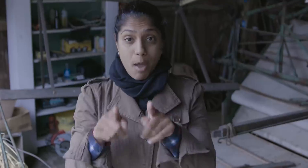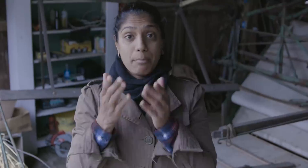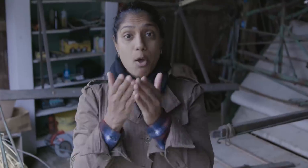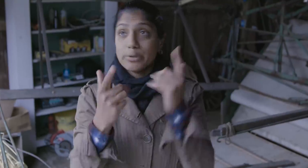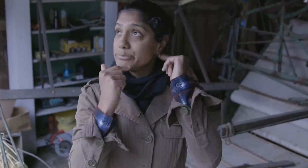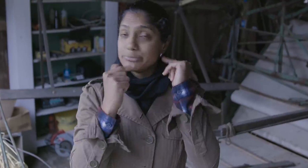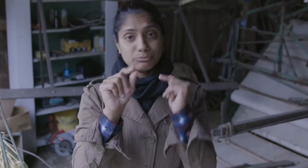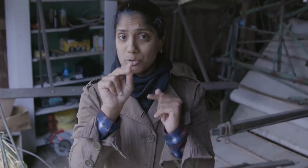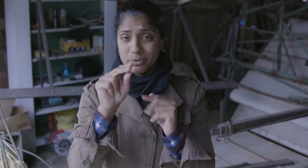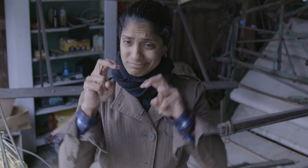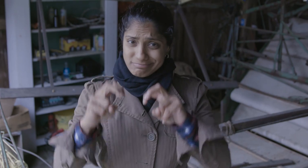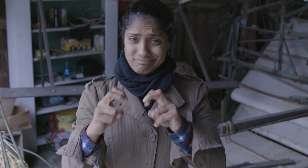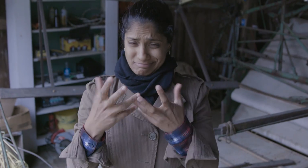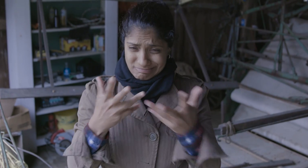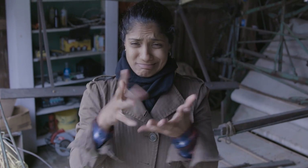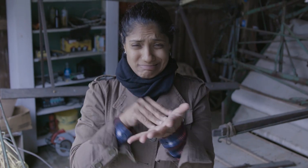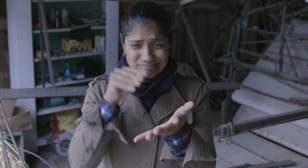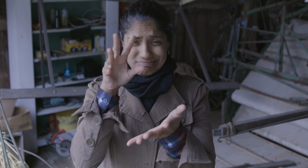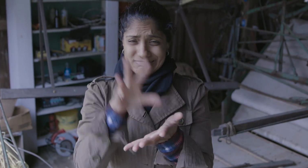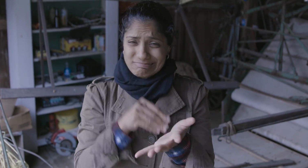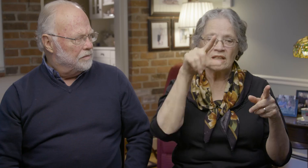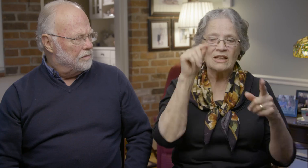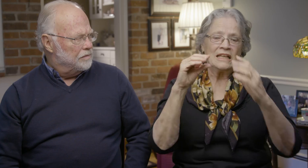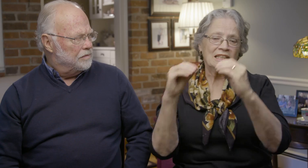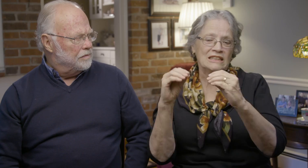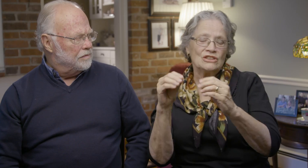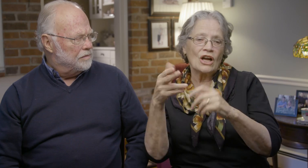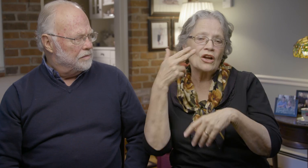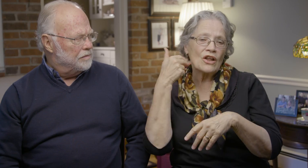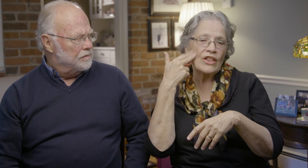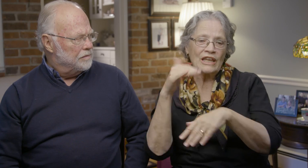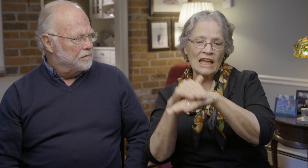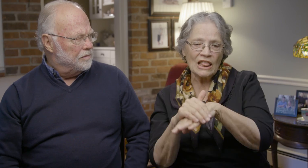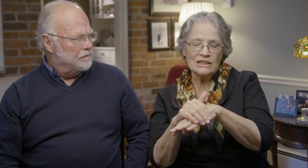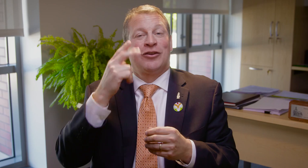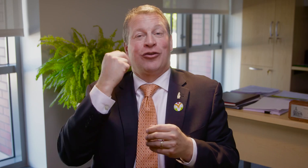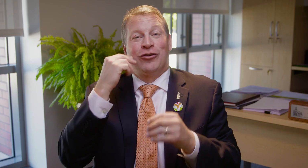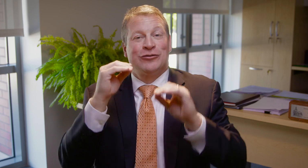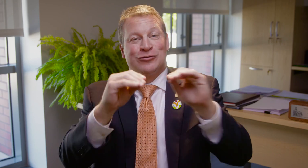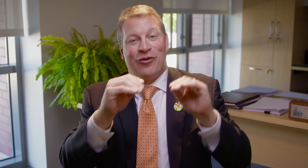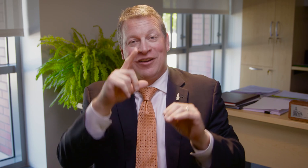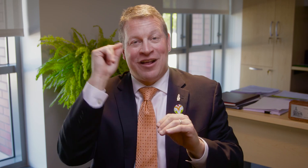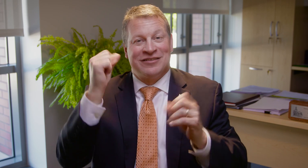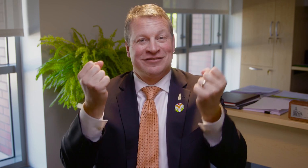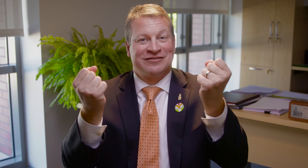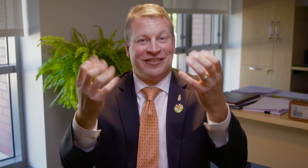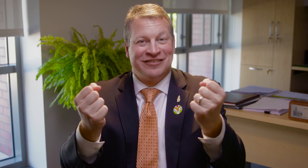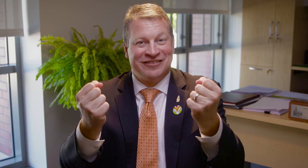Did they sit idly during the journey? No! They learned from one another. Gallaudet taught Clerc English. Clerc taught Gallaudet sign language.